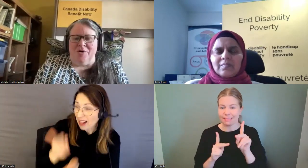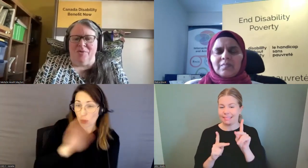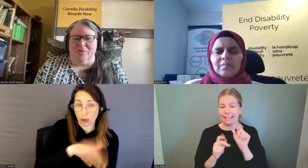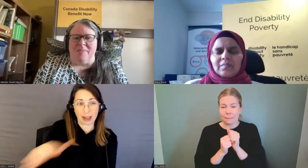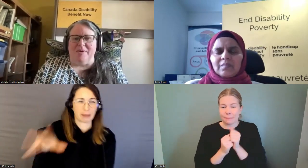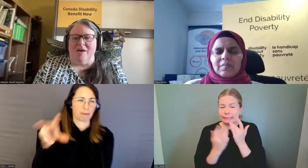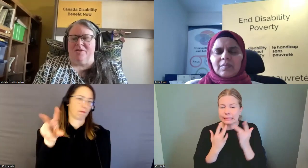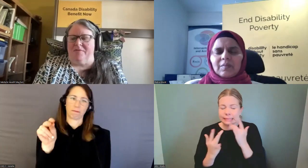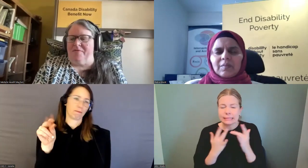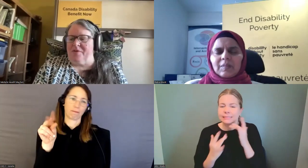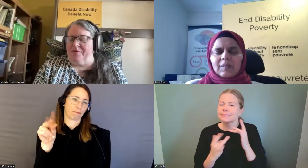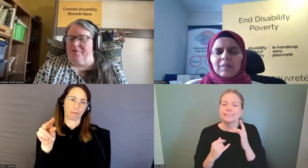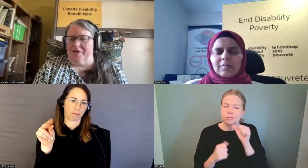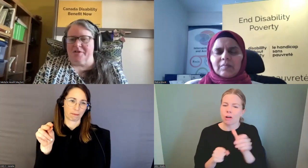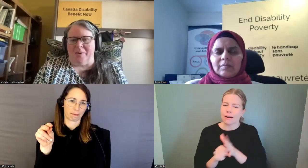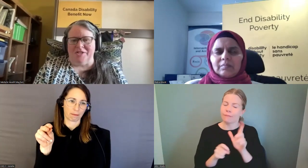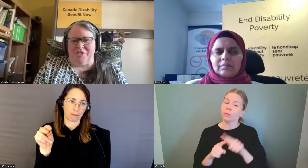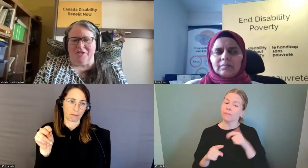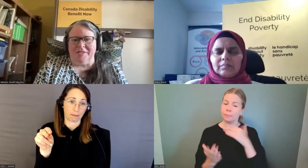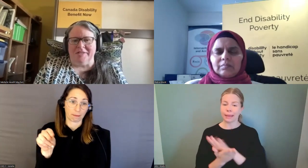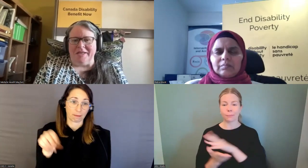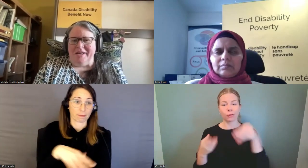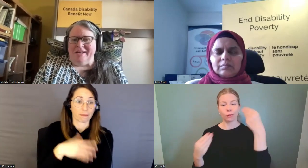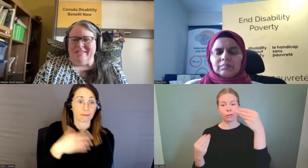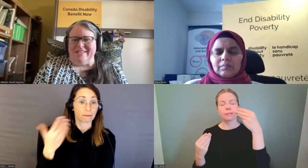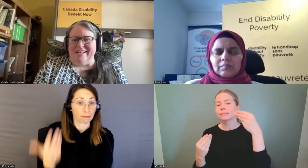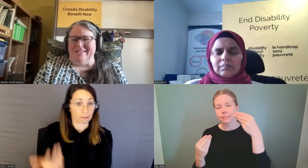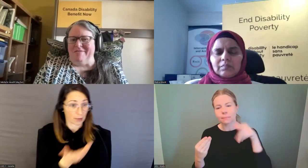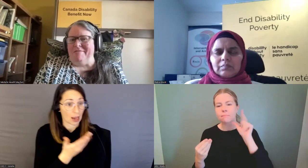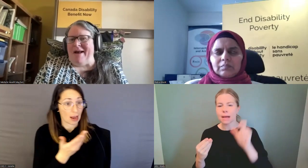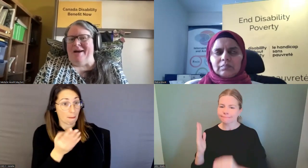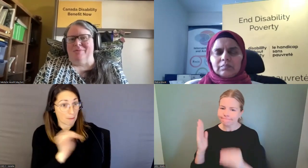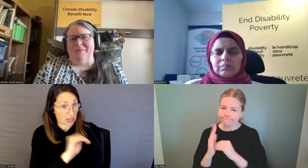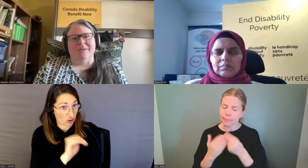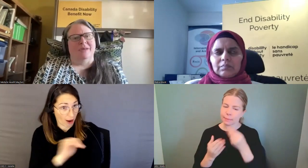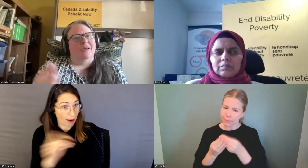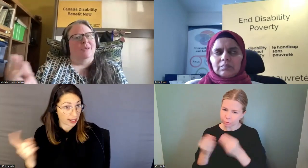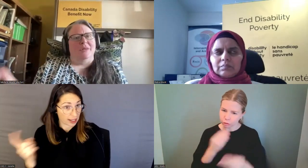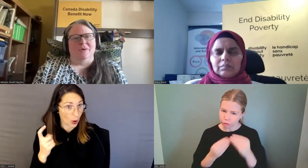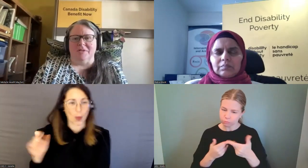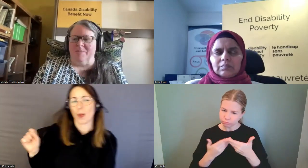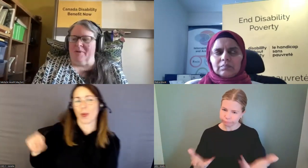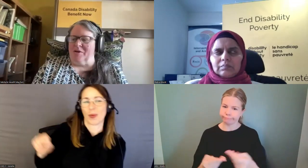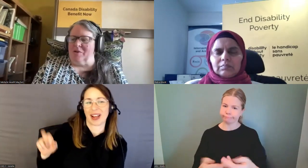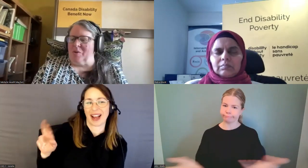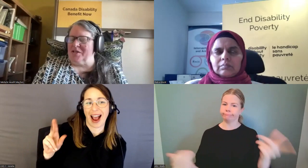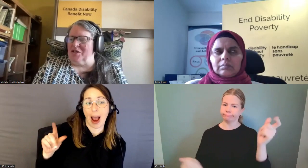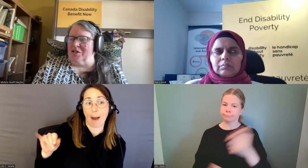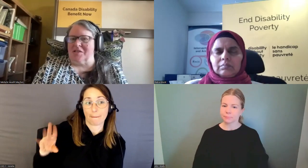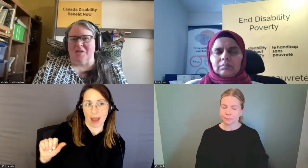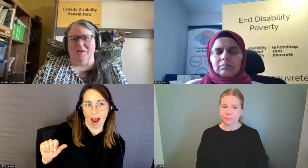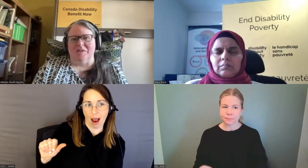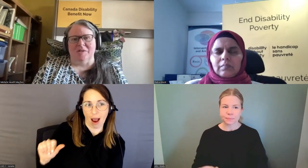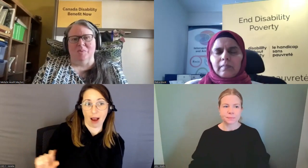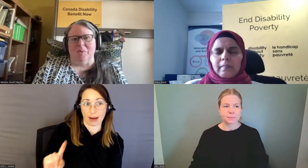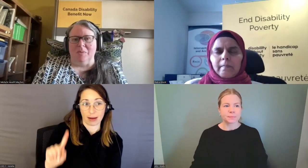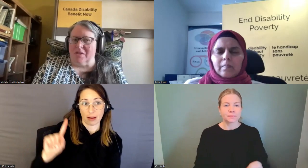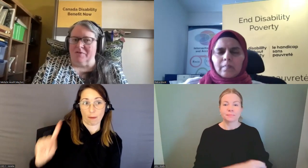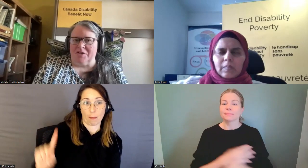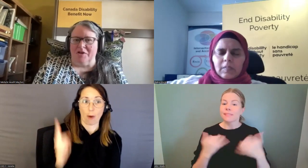RABIA, THE FIRST QUESTIONS CENTRE AROUND THOSE TYPICAL QUESTIONS THAT WE WOULD LOVE TO KNOW